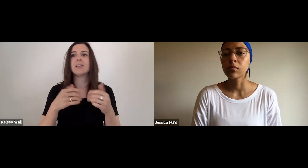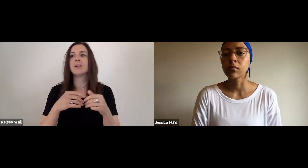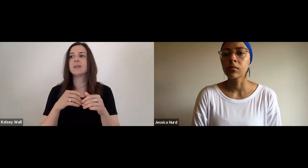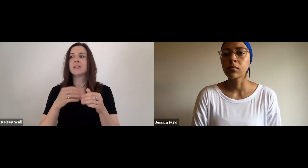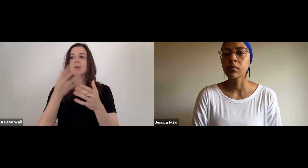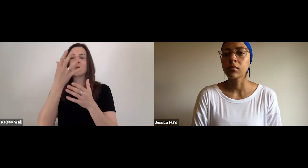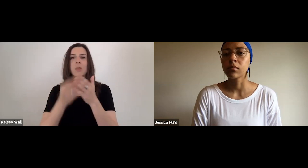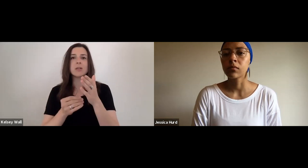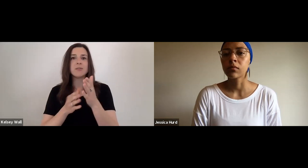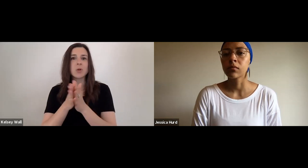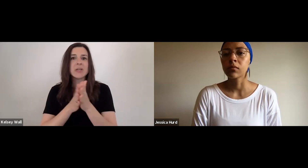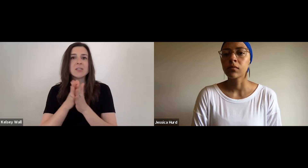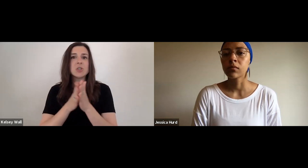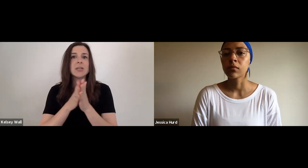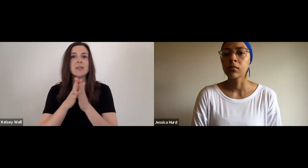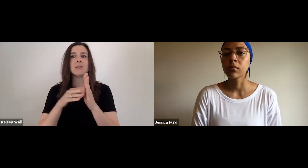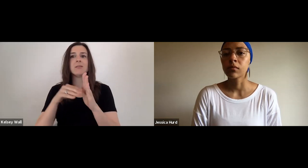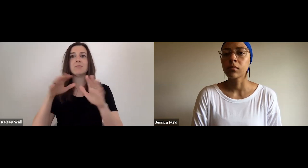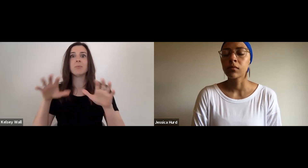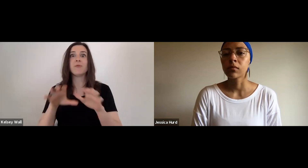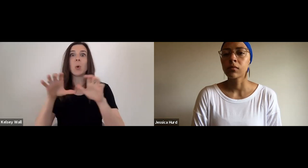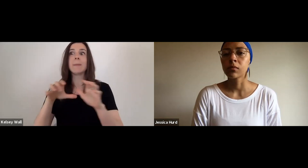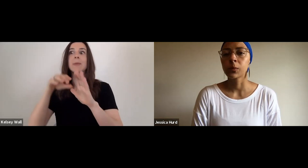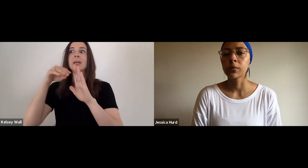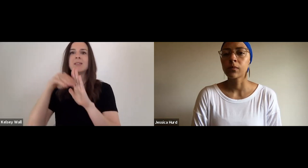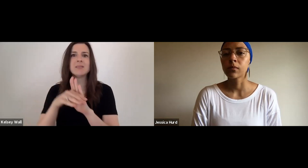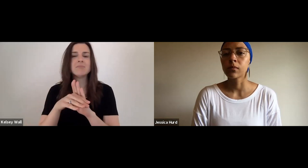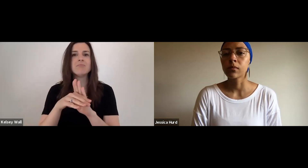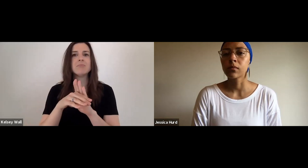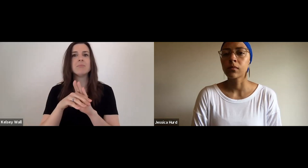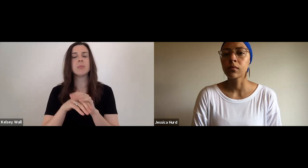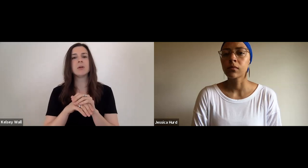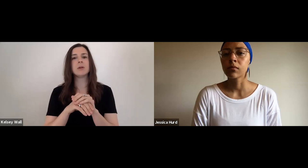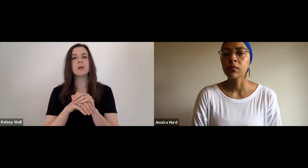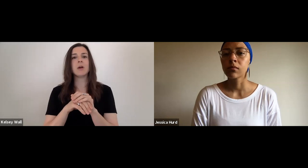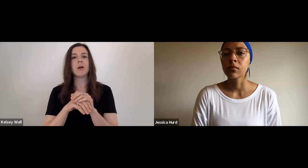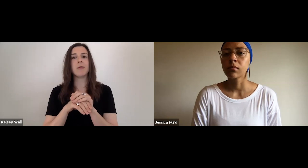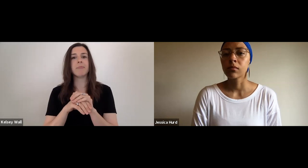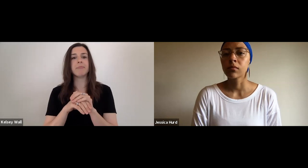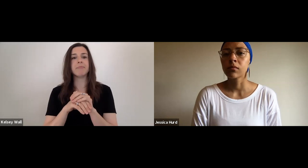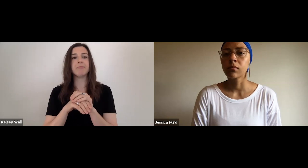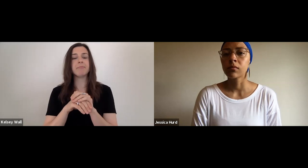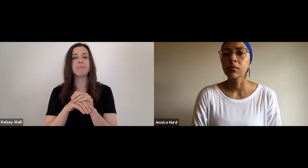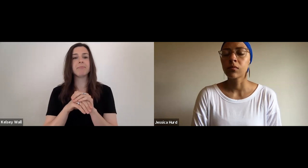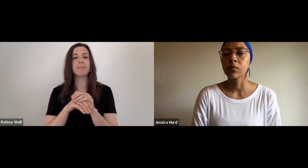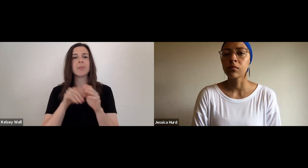and emotional issues. You can feel a loss of motivation, a fatigue, just a lack